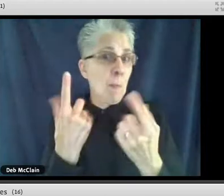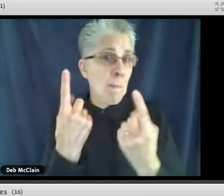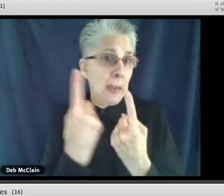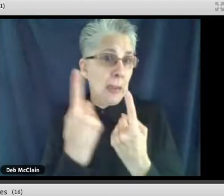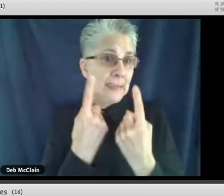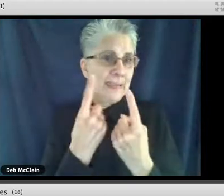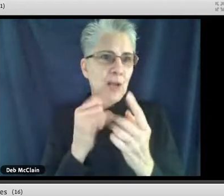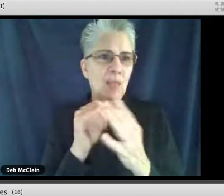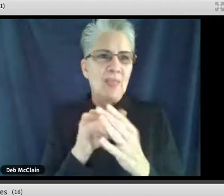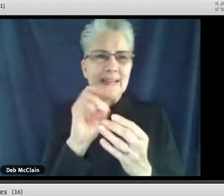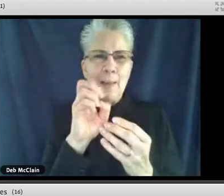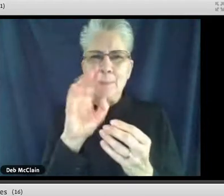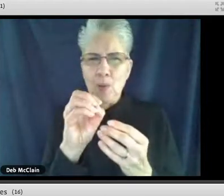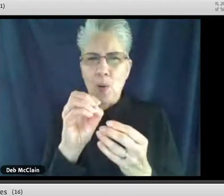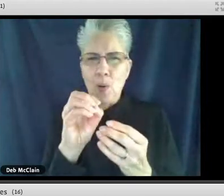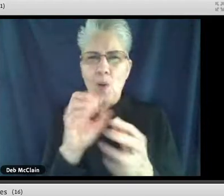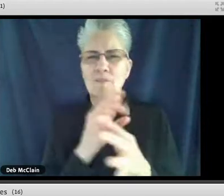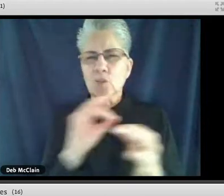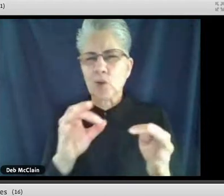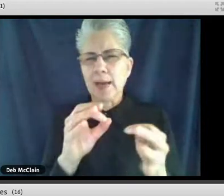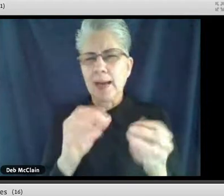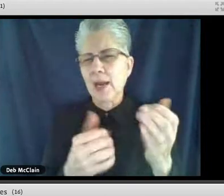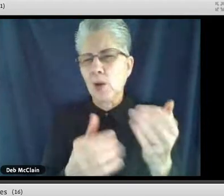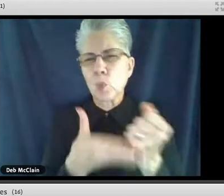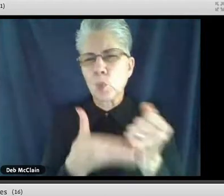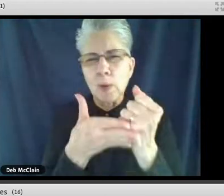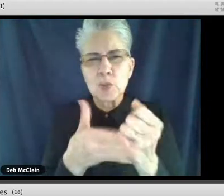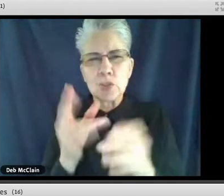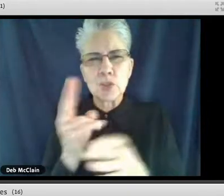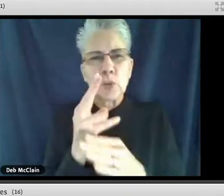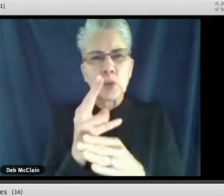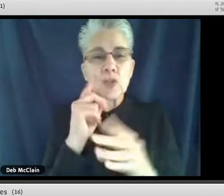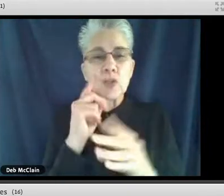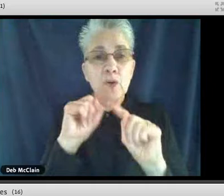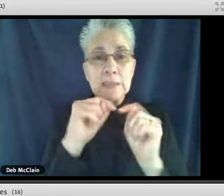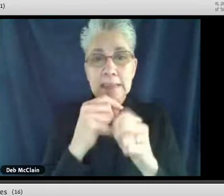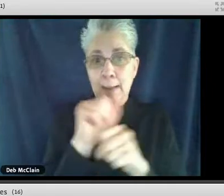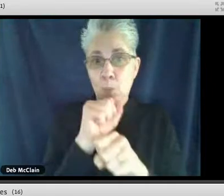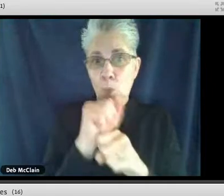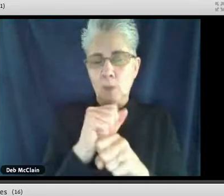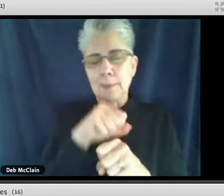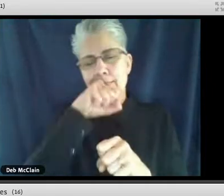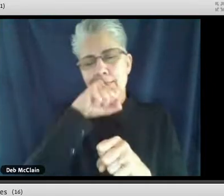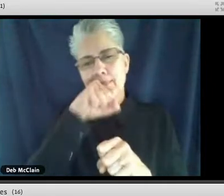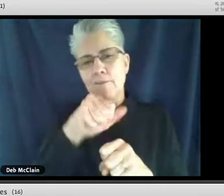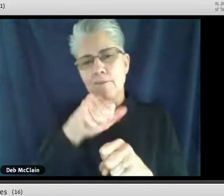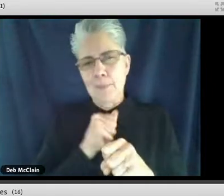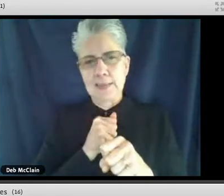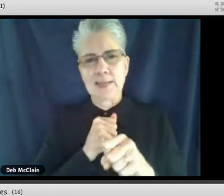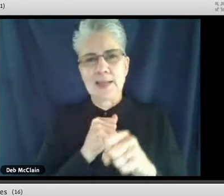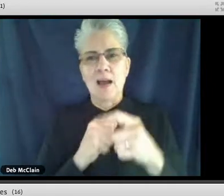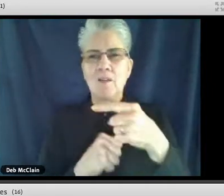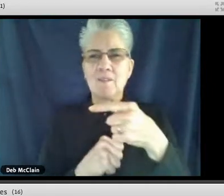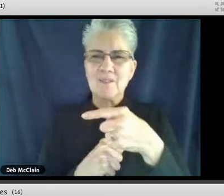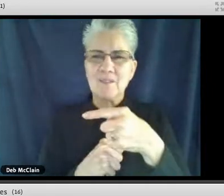It's a free resource you can use for teamwork that I absolutely love, and I know this image isn't the clearest,